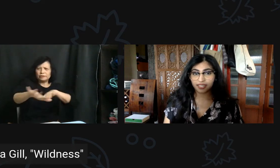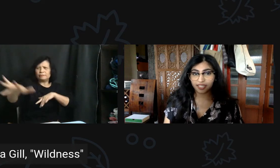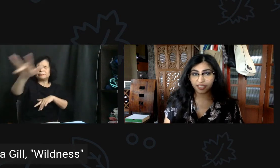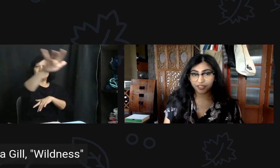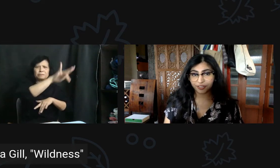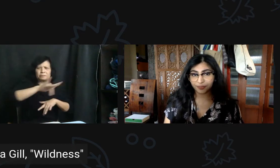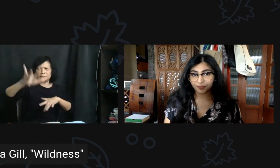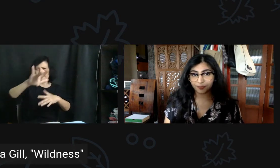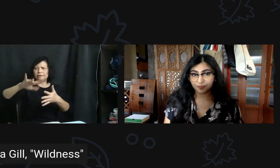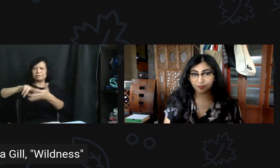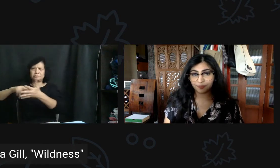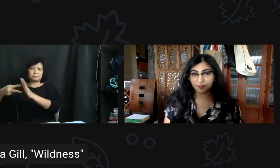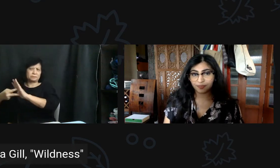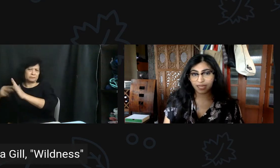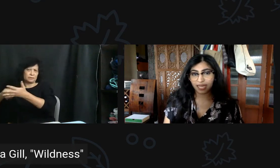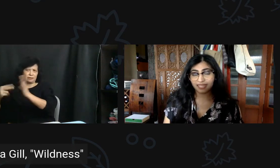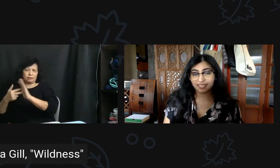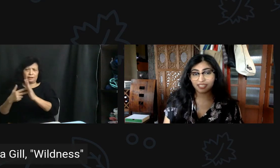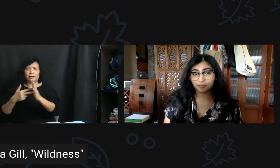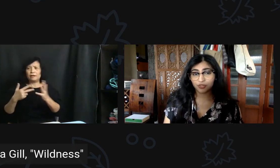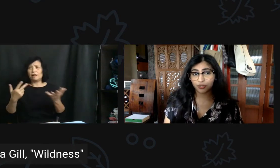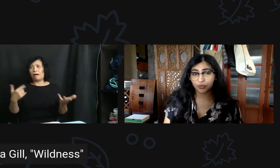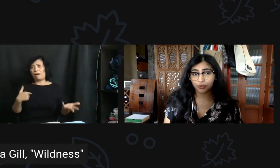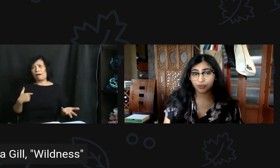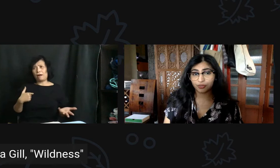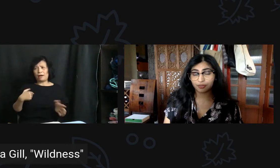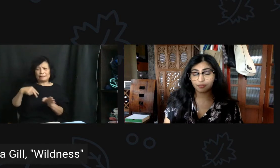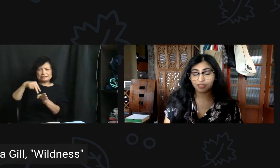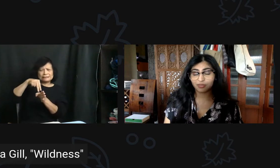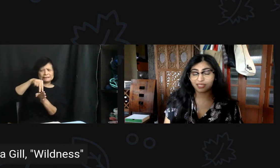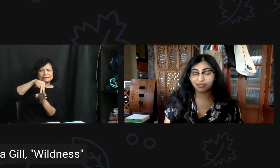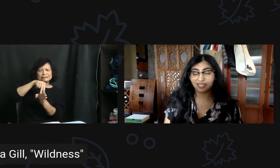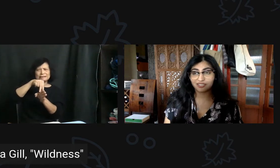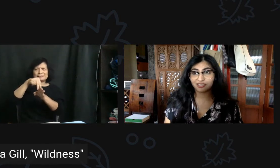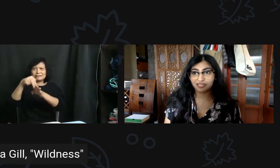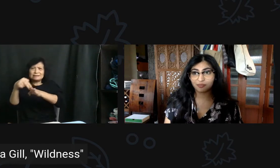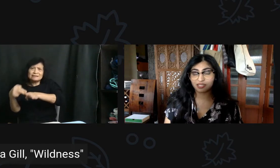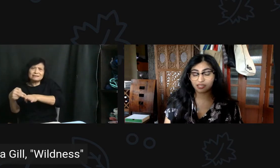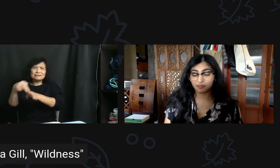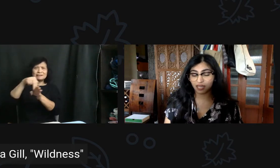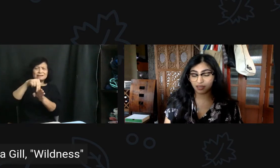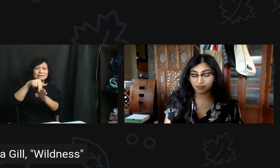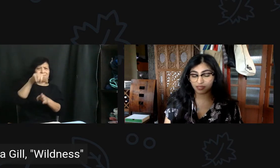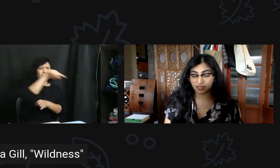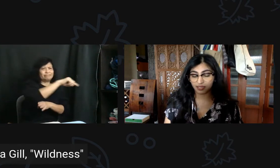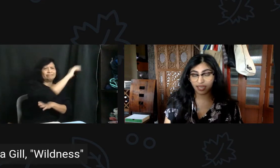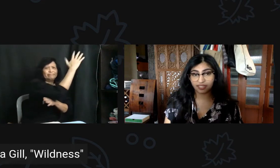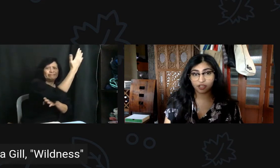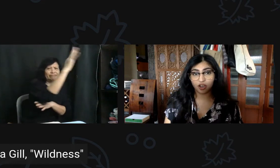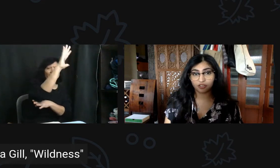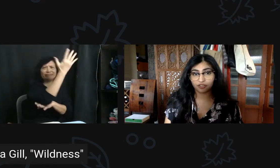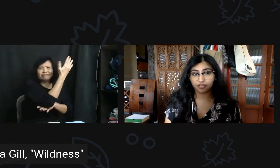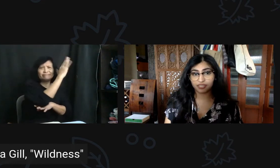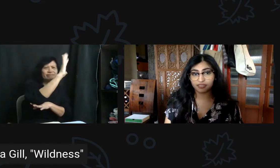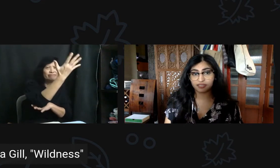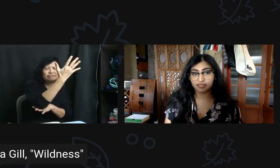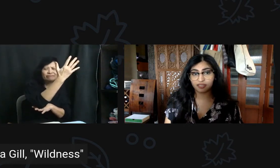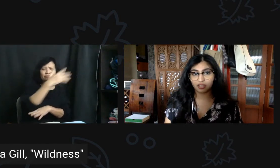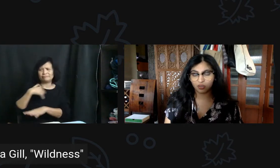Here, I tiptoe between luscious lipstick palms and concrete